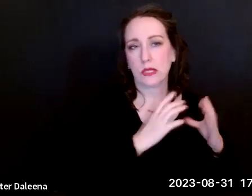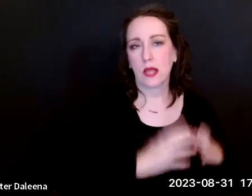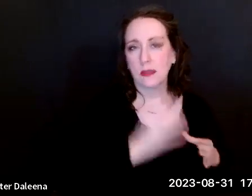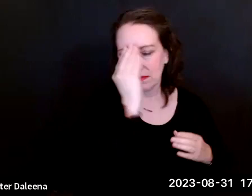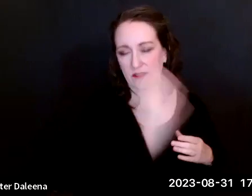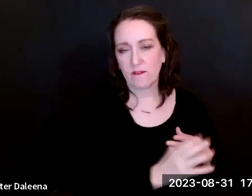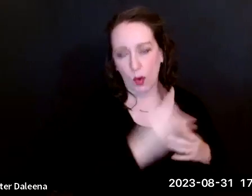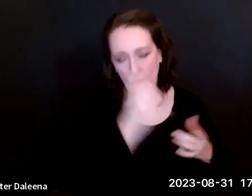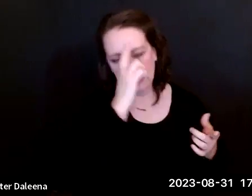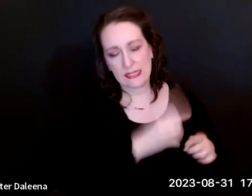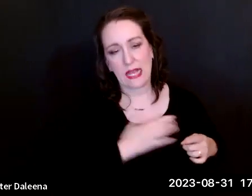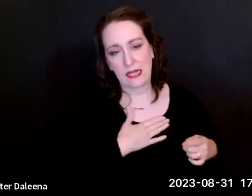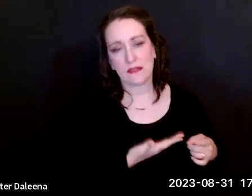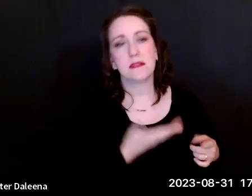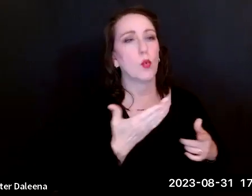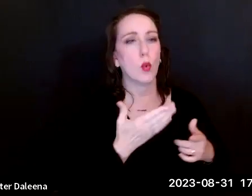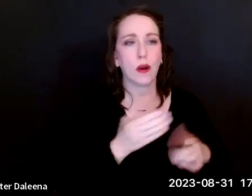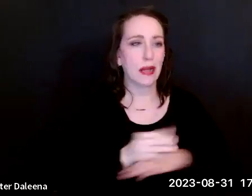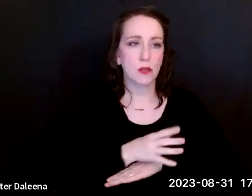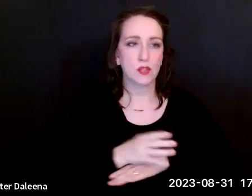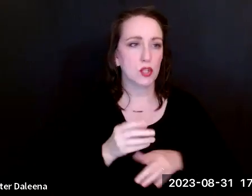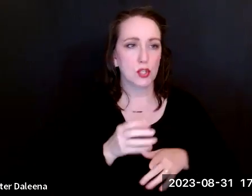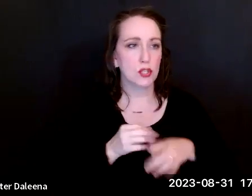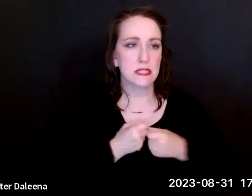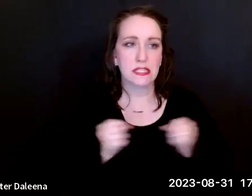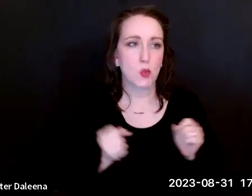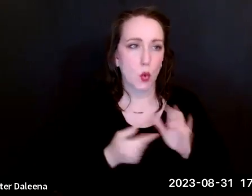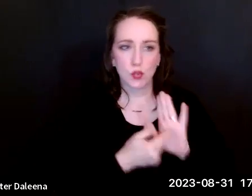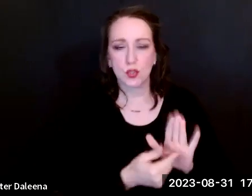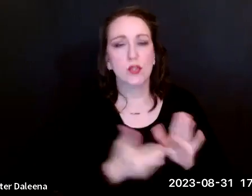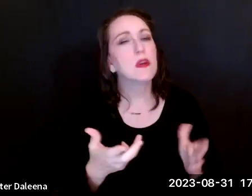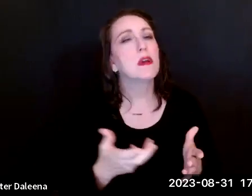consent or counselor disclosure somehow and say you you know depending on your need you'll